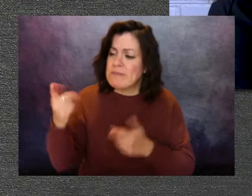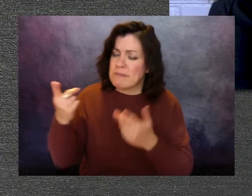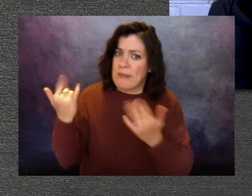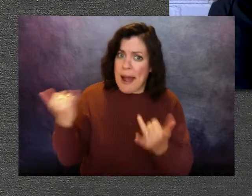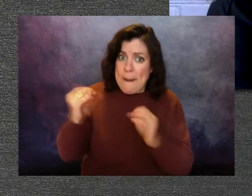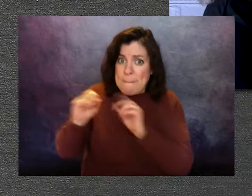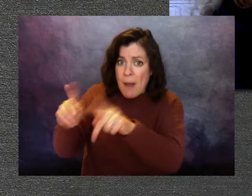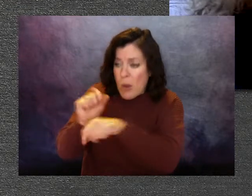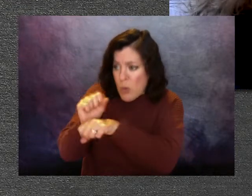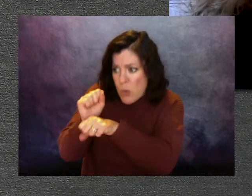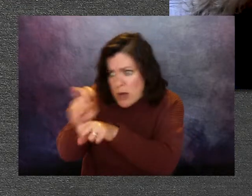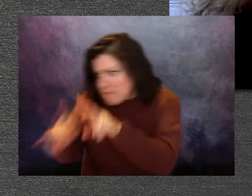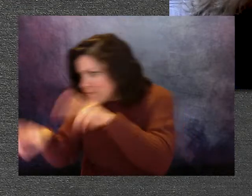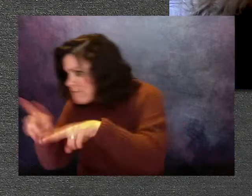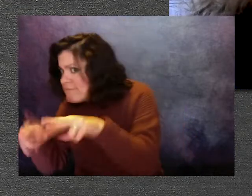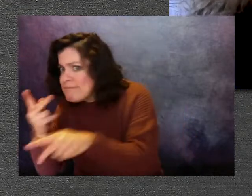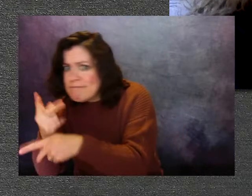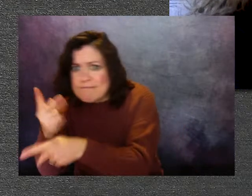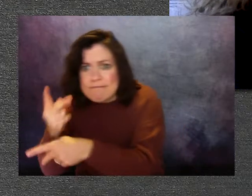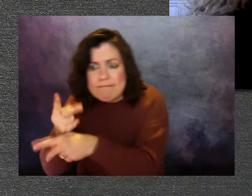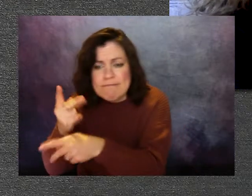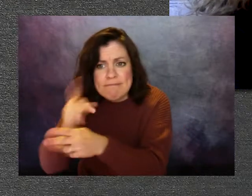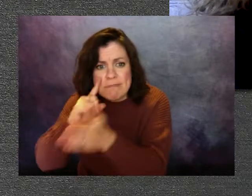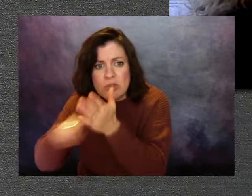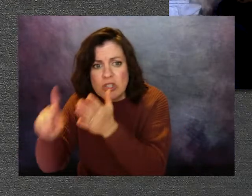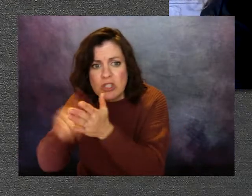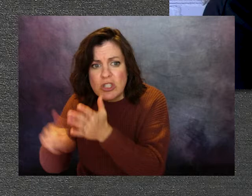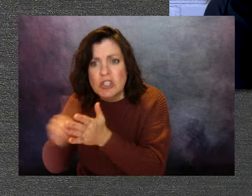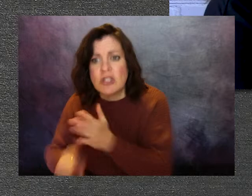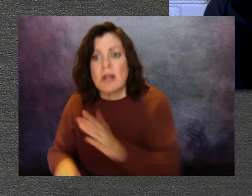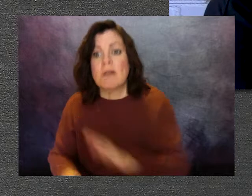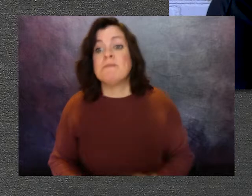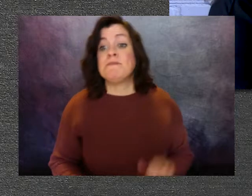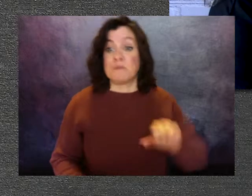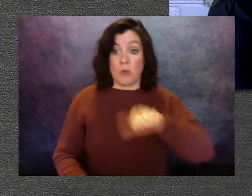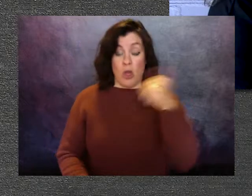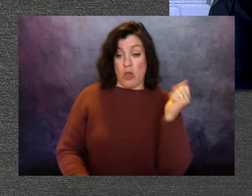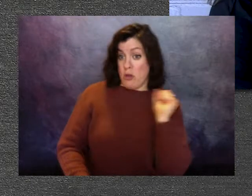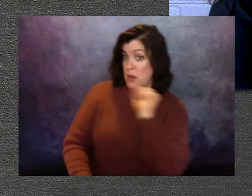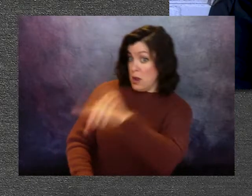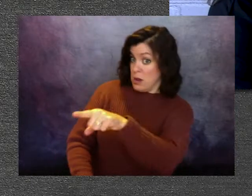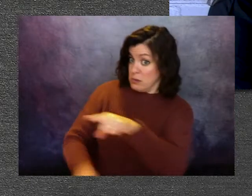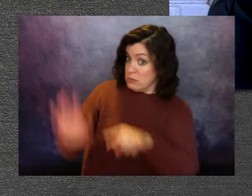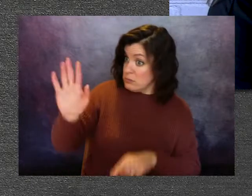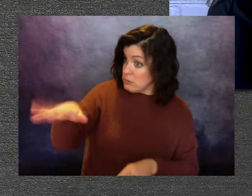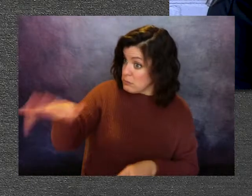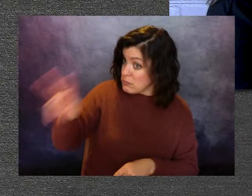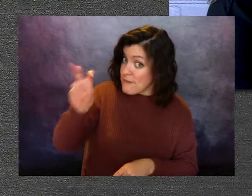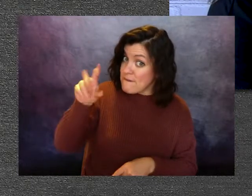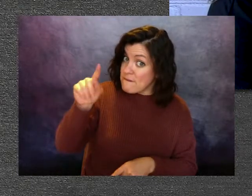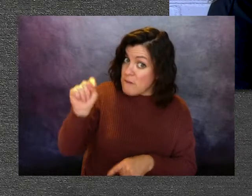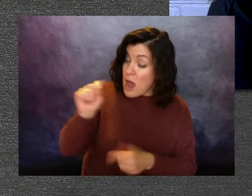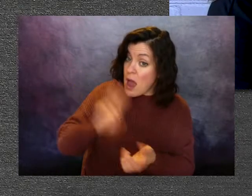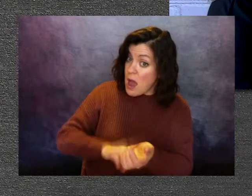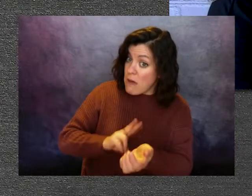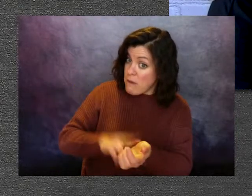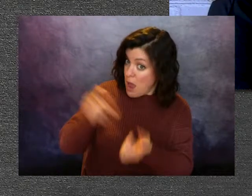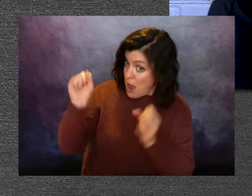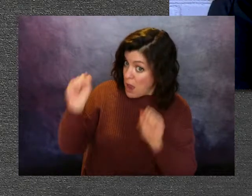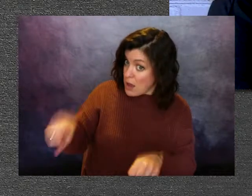Ohh, this question is, do veterinarians ever operate on animals? Do you know what it means to operate?